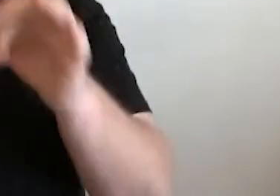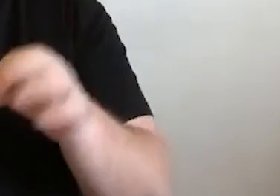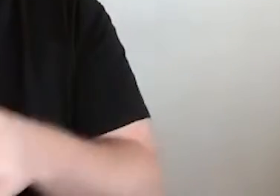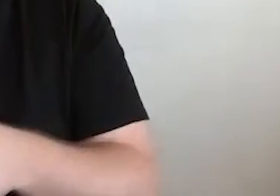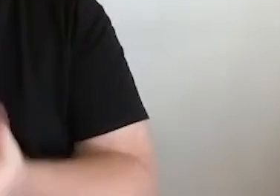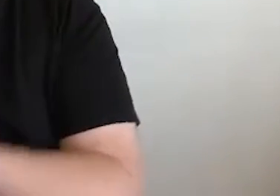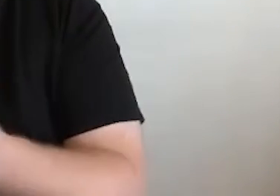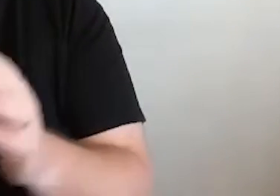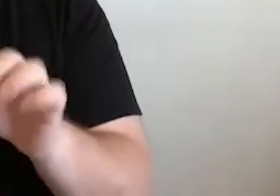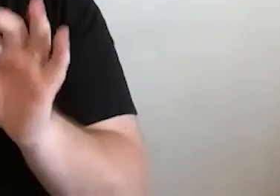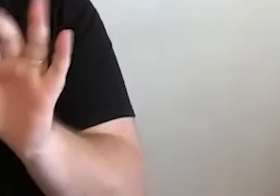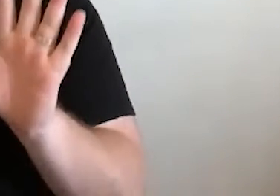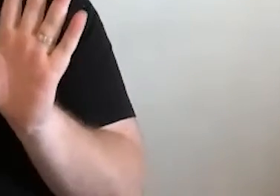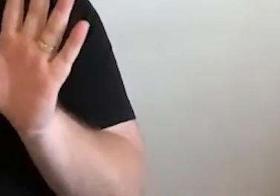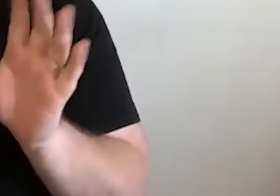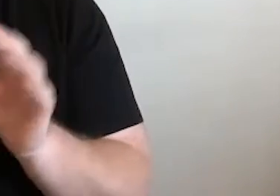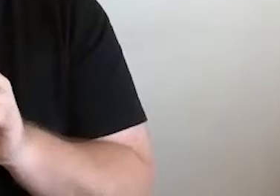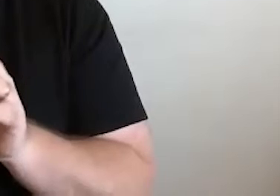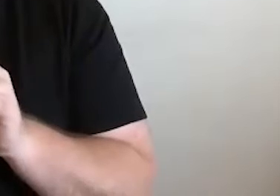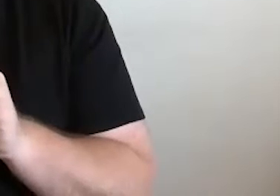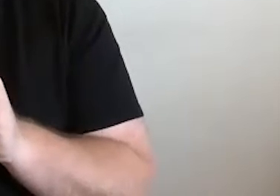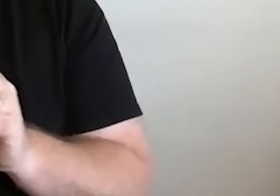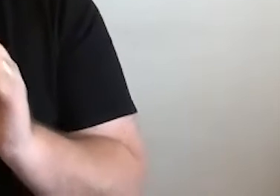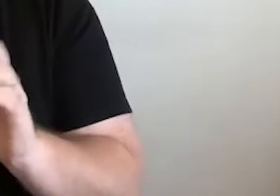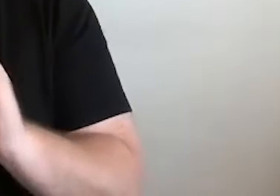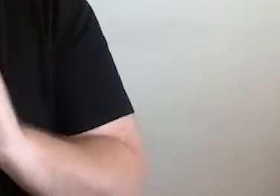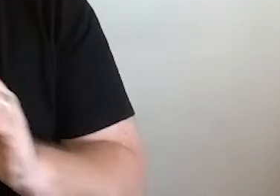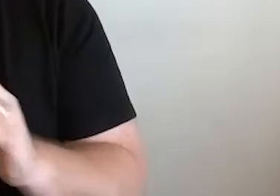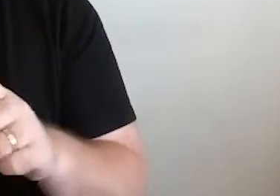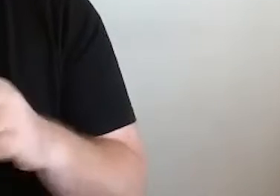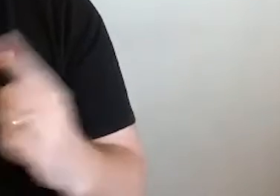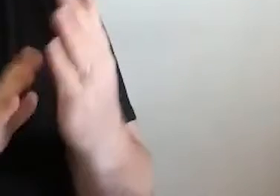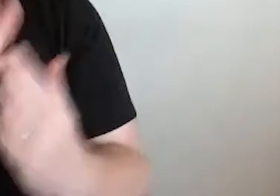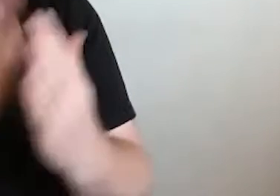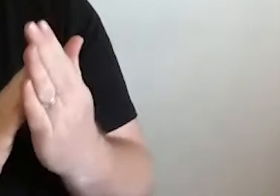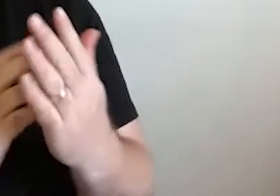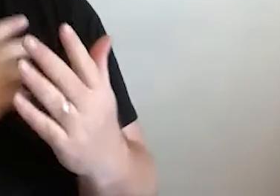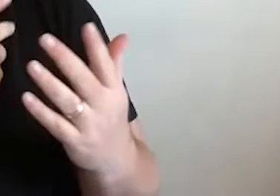screen and we will get to as many as we can and use as much as he would like.